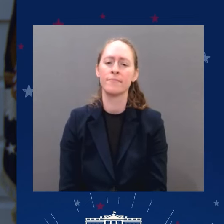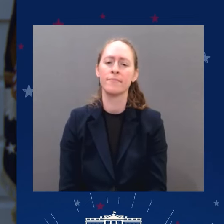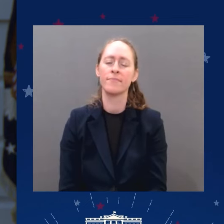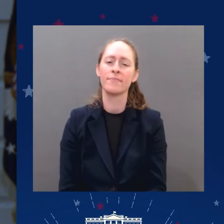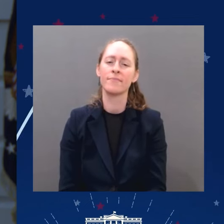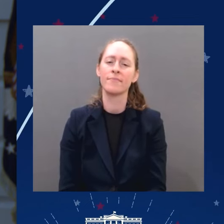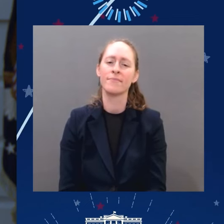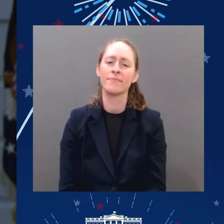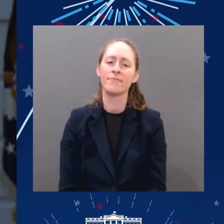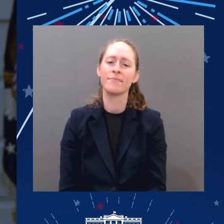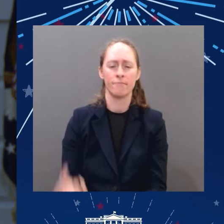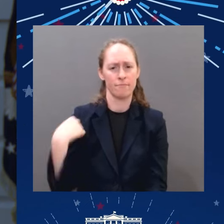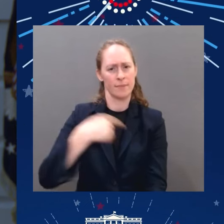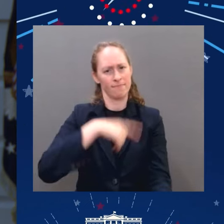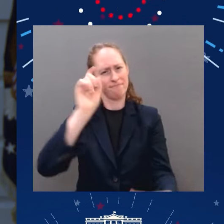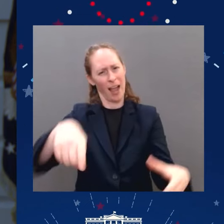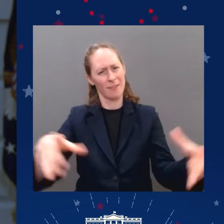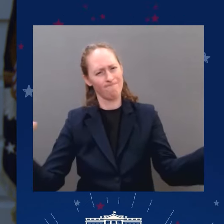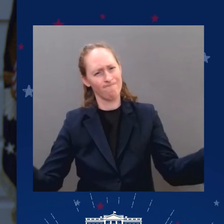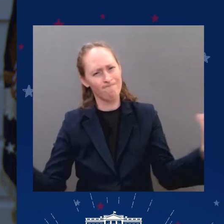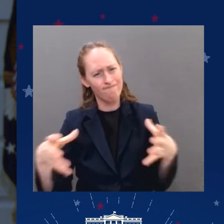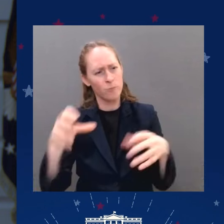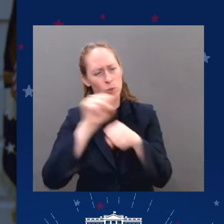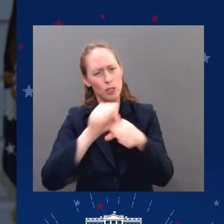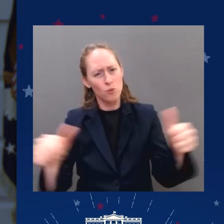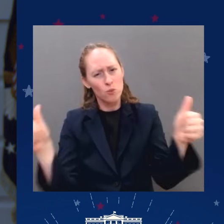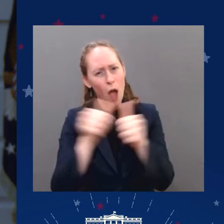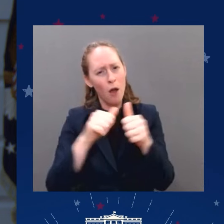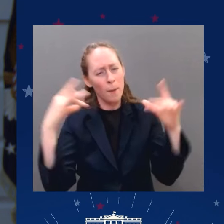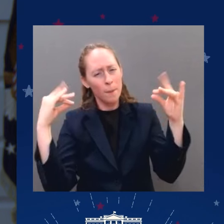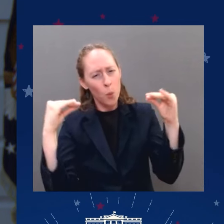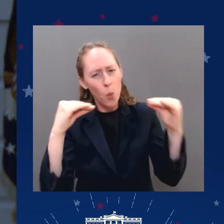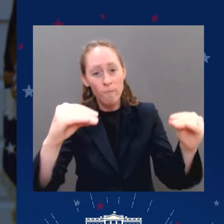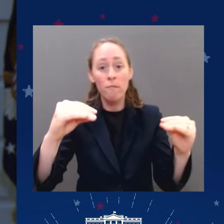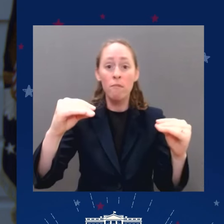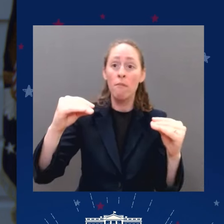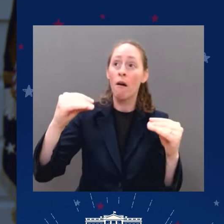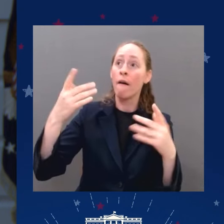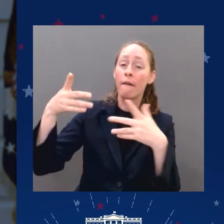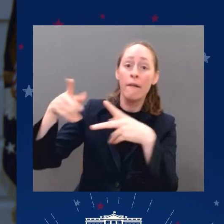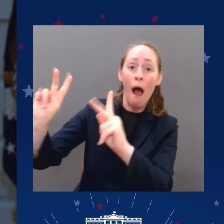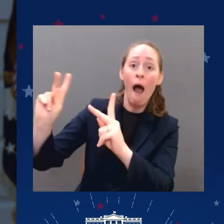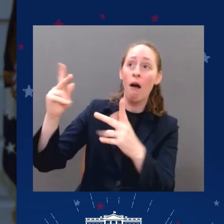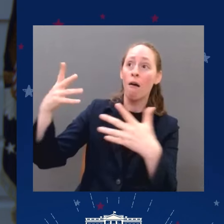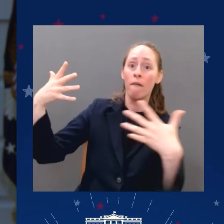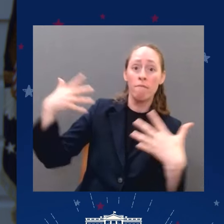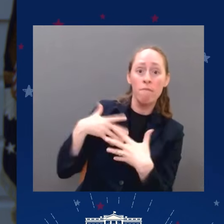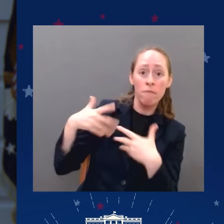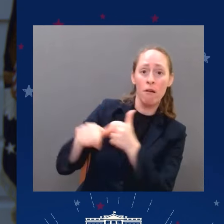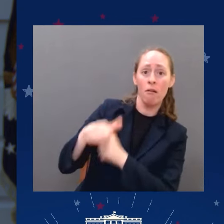And this day reminds us of what brought us together long ago, what binds us still,